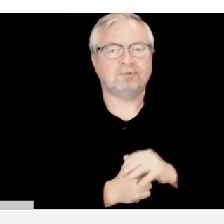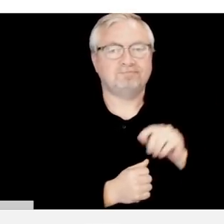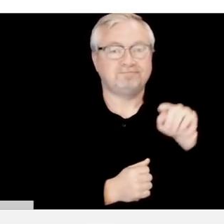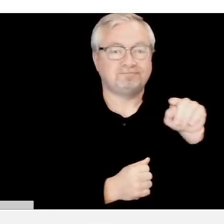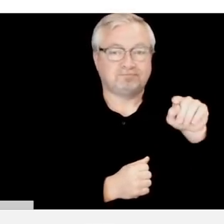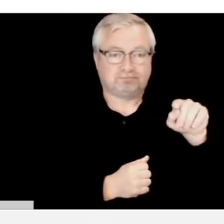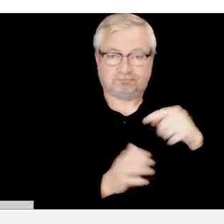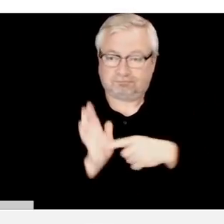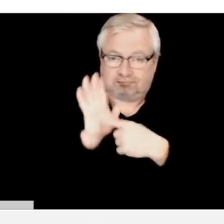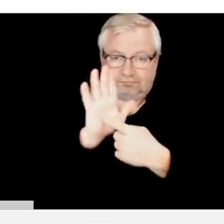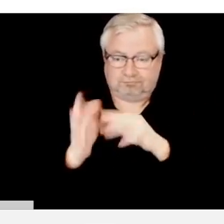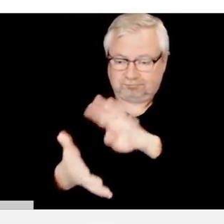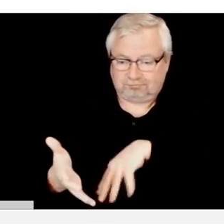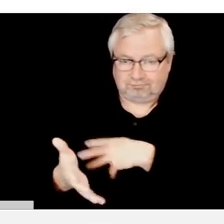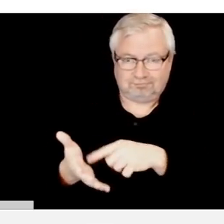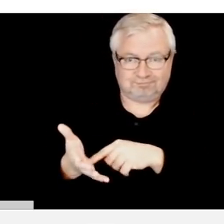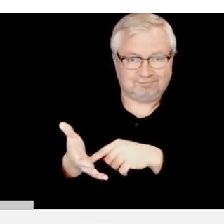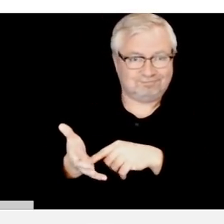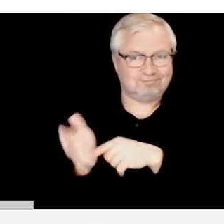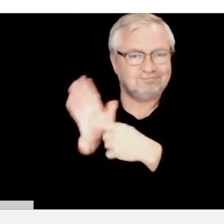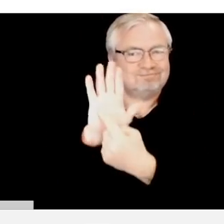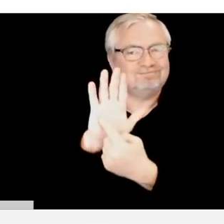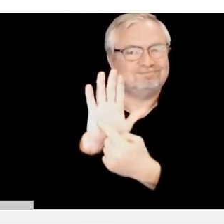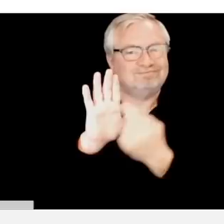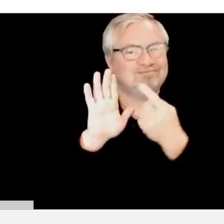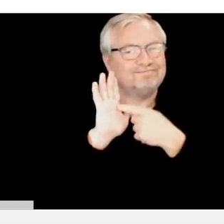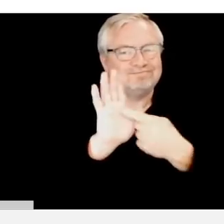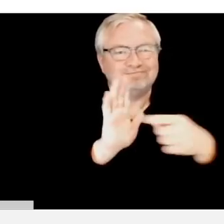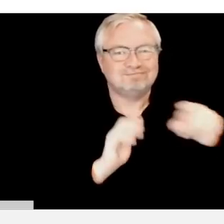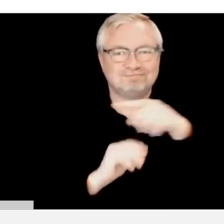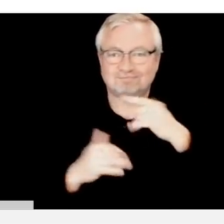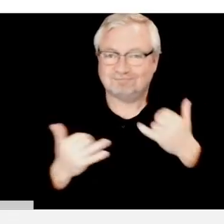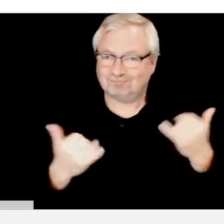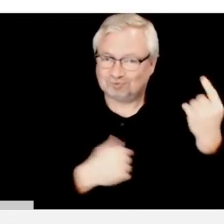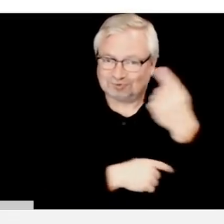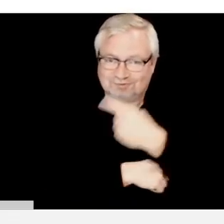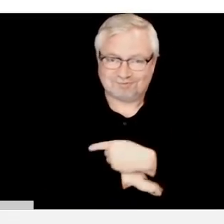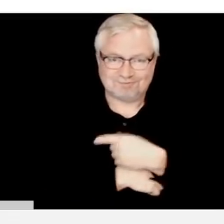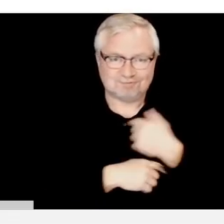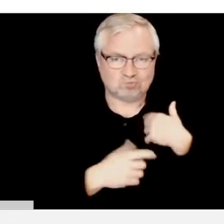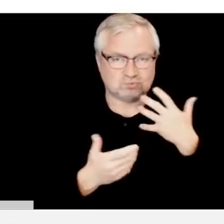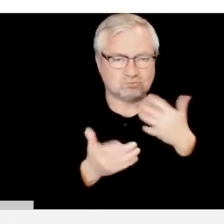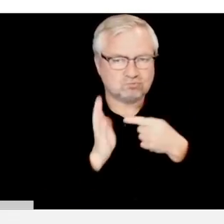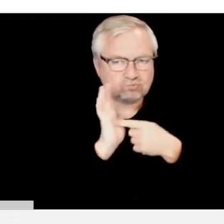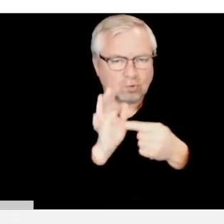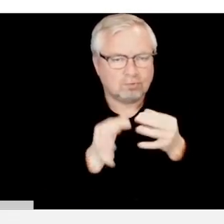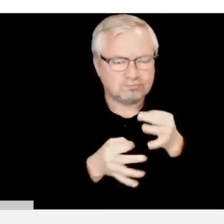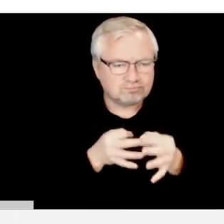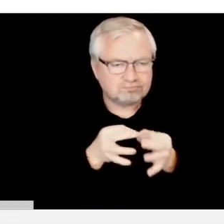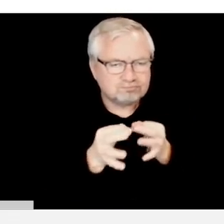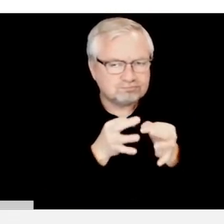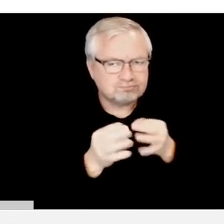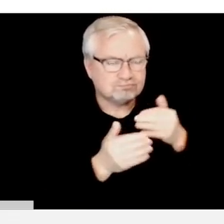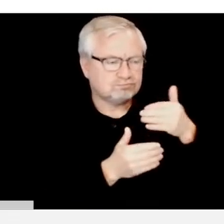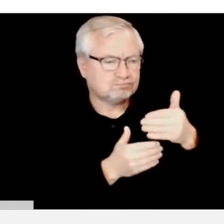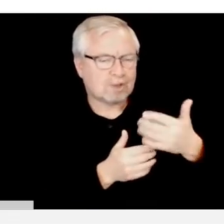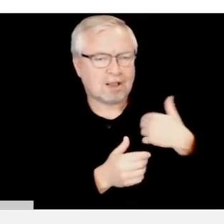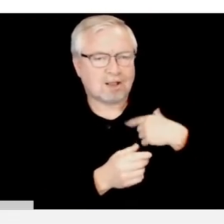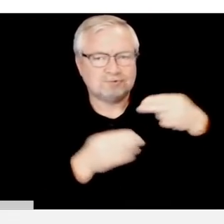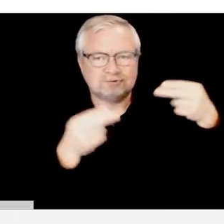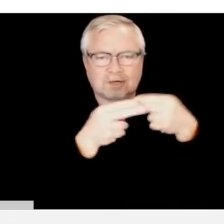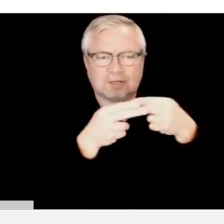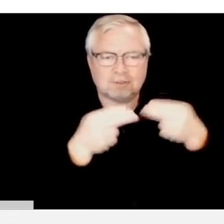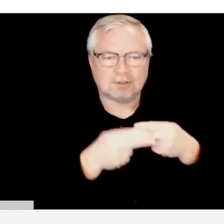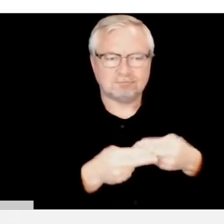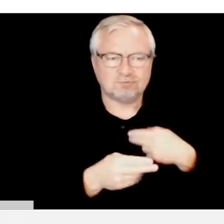So what we are going to do is walk through a number of slides giving you a